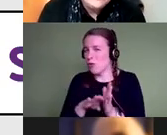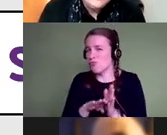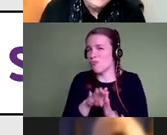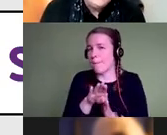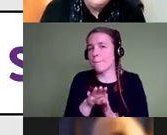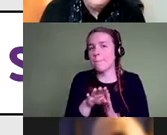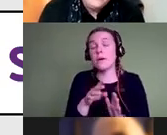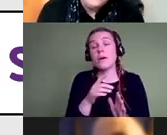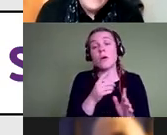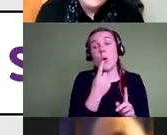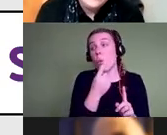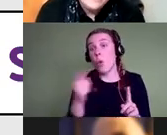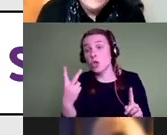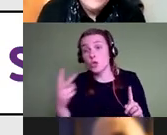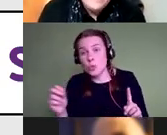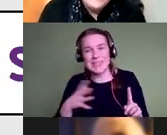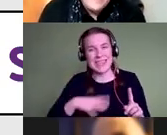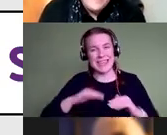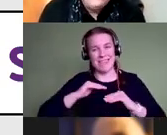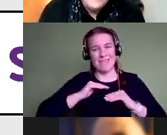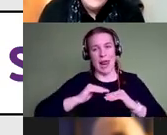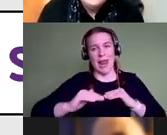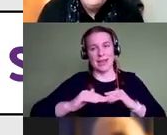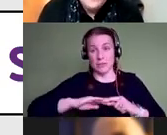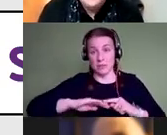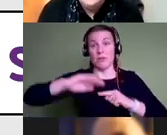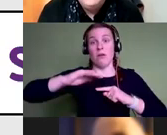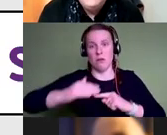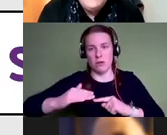of one to 12 but this is often too steep for users. If